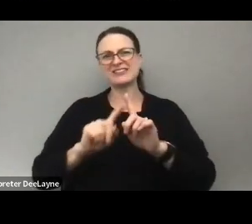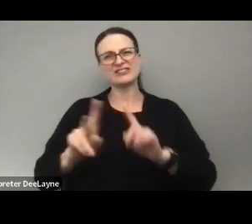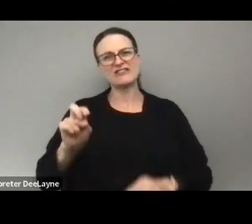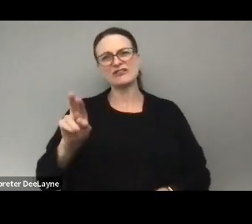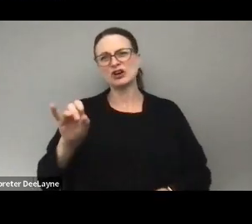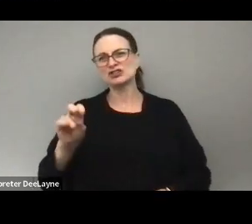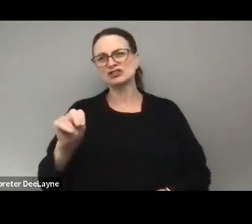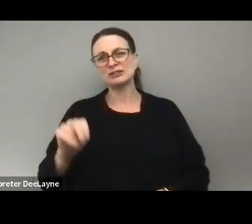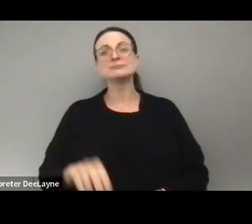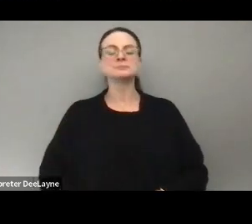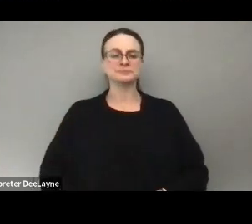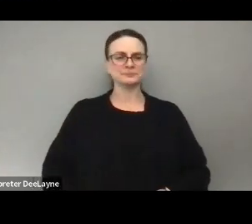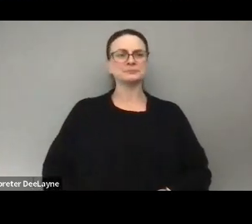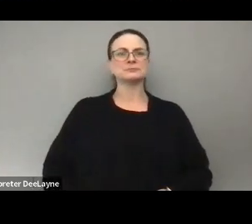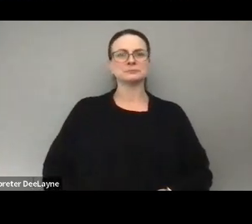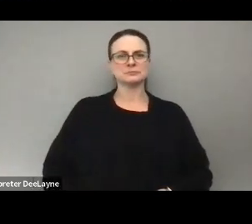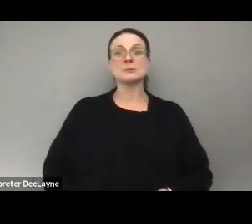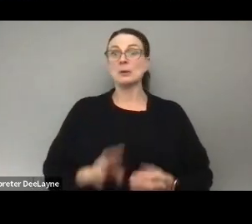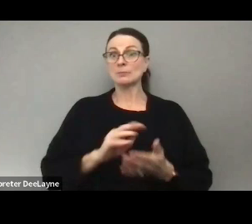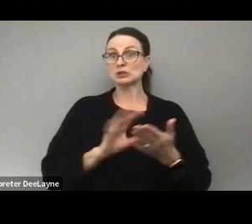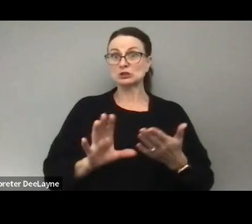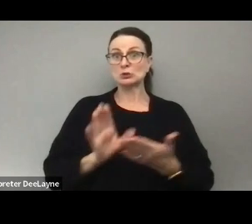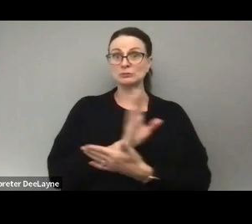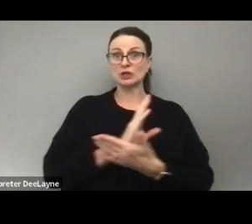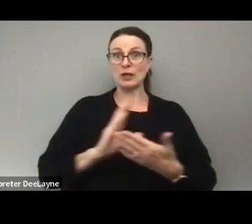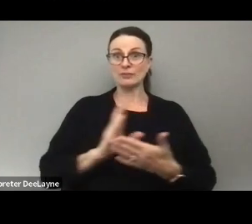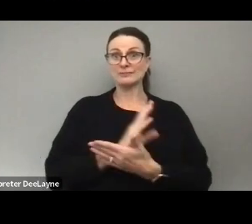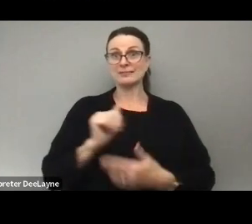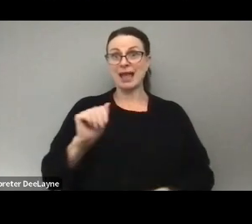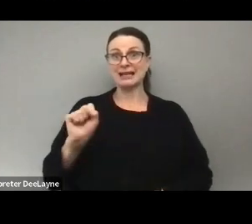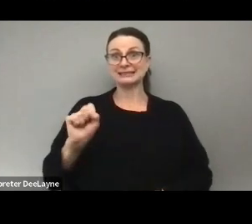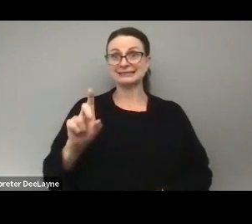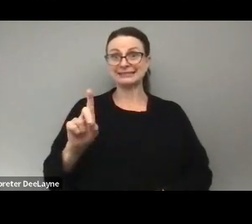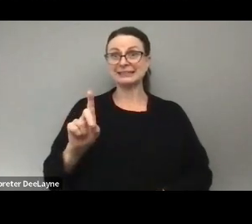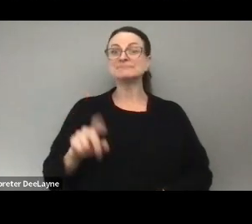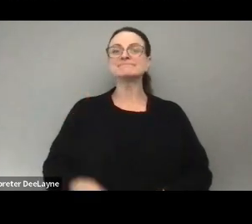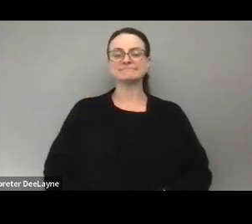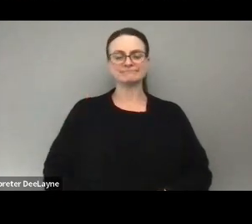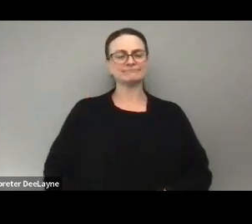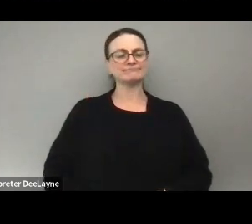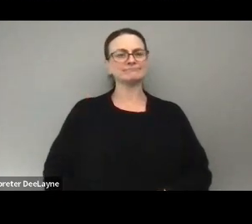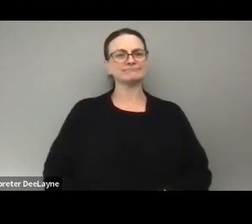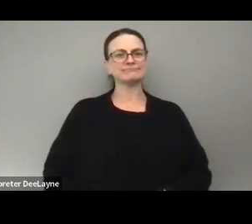But students on the autism spectrum often... Well, let me go back.